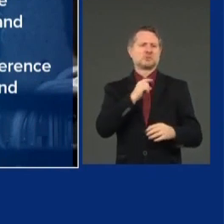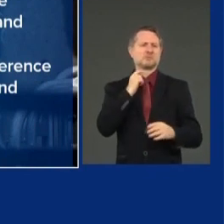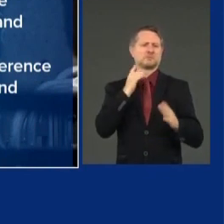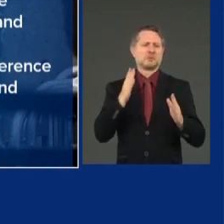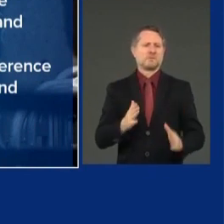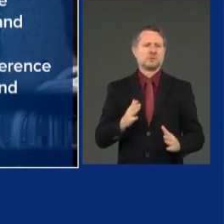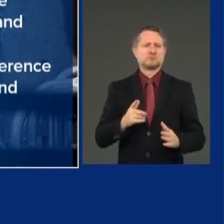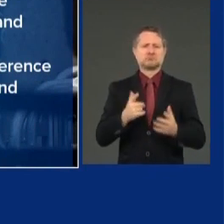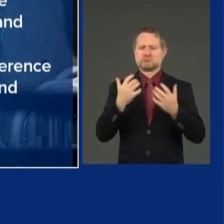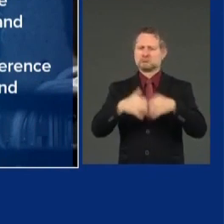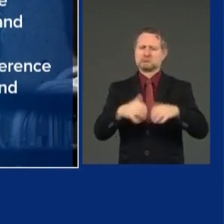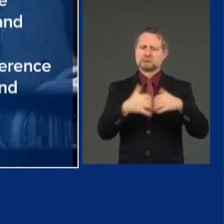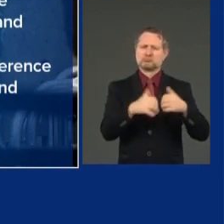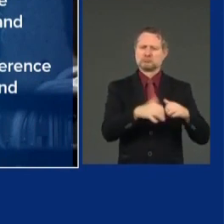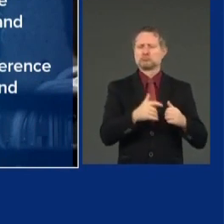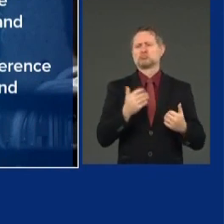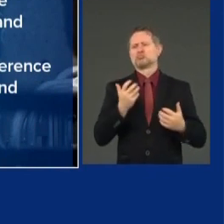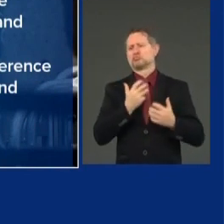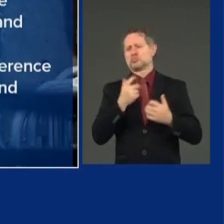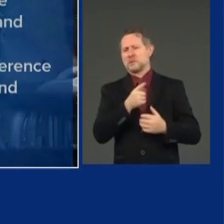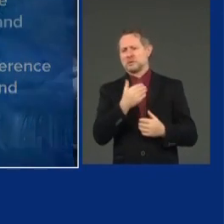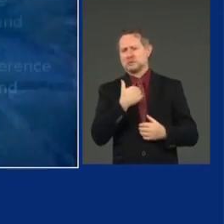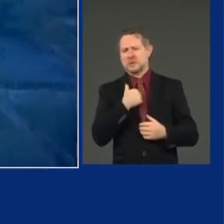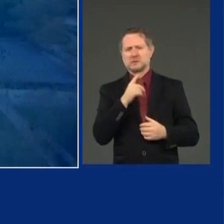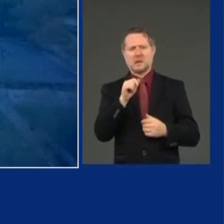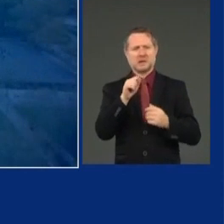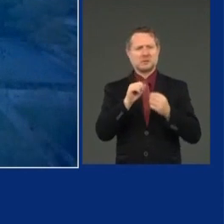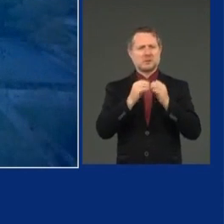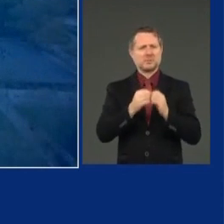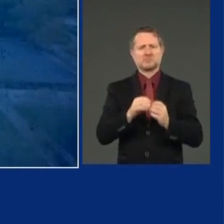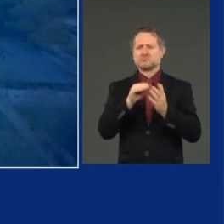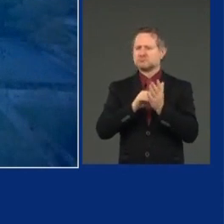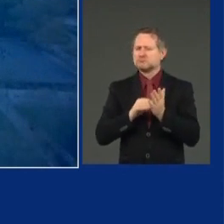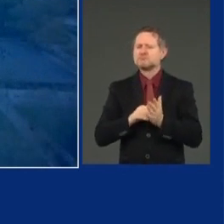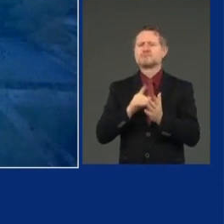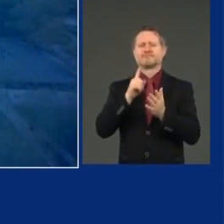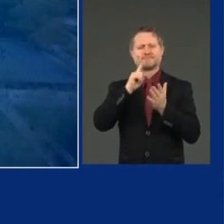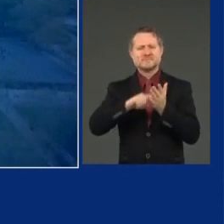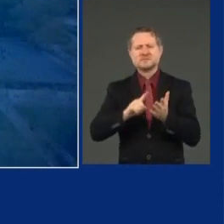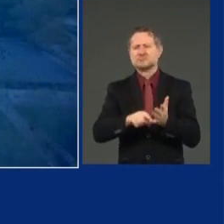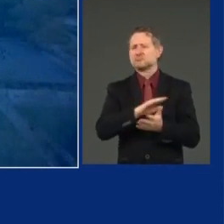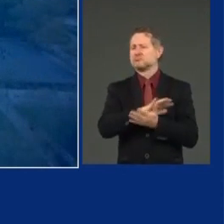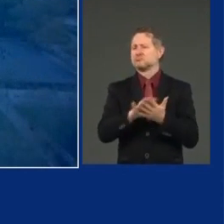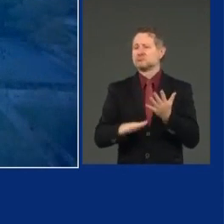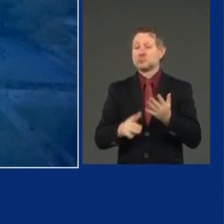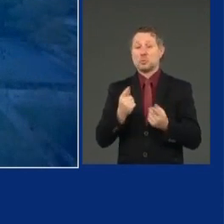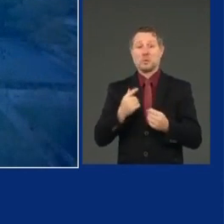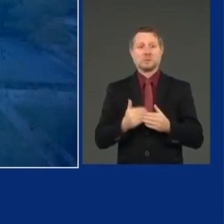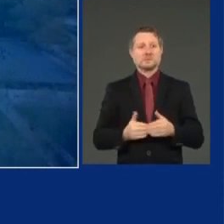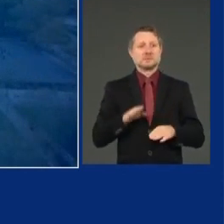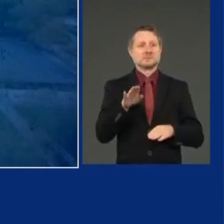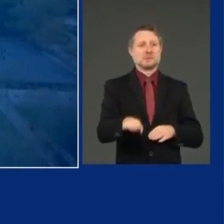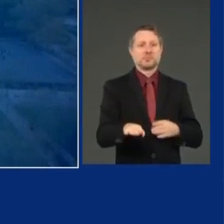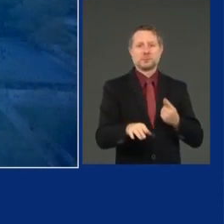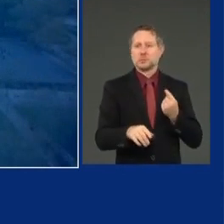BEEN GREAT HERE, REVEREND BRAWLY AND REVEREND RIVERA ORGANIZED